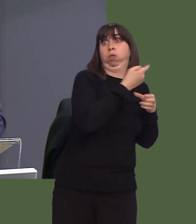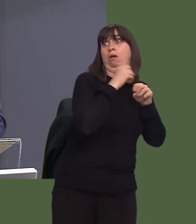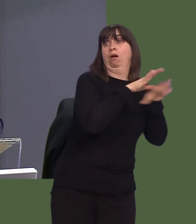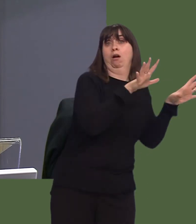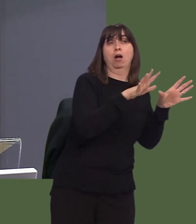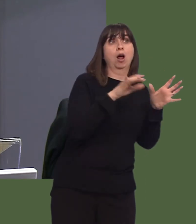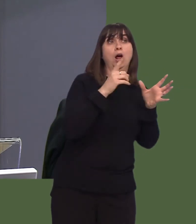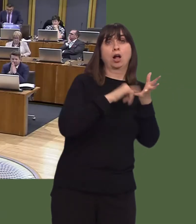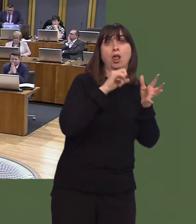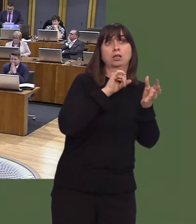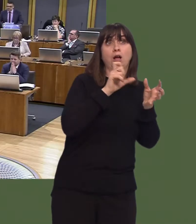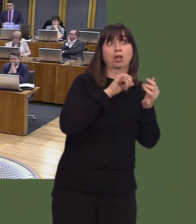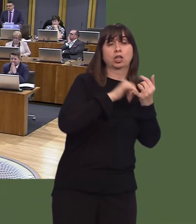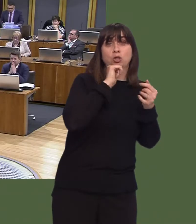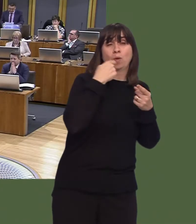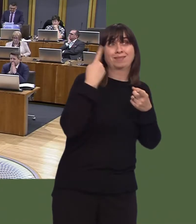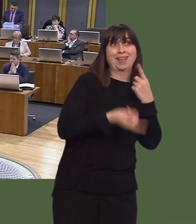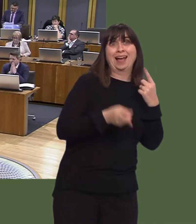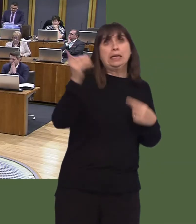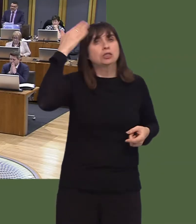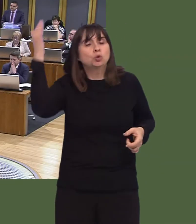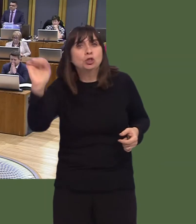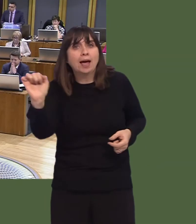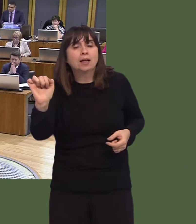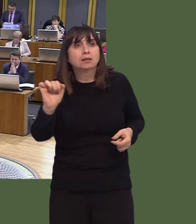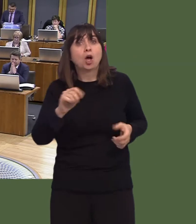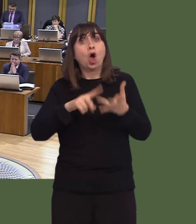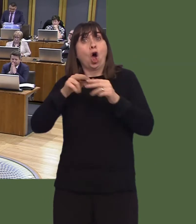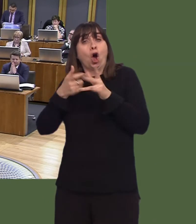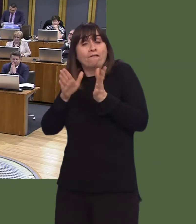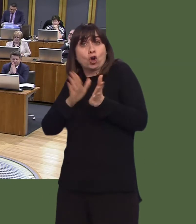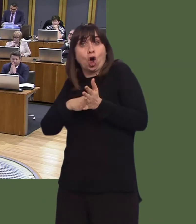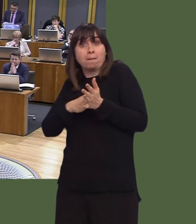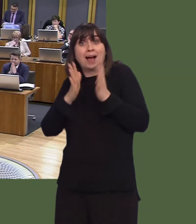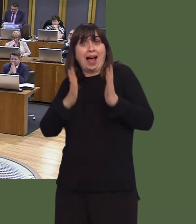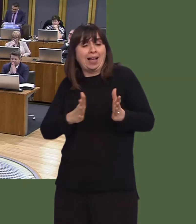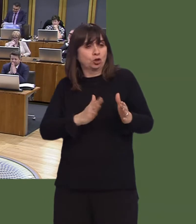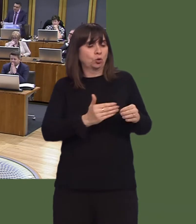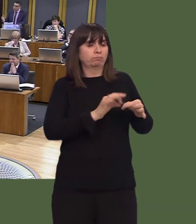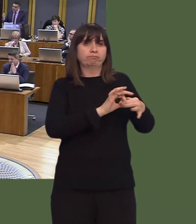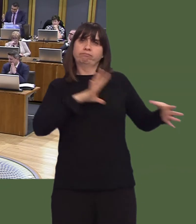Even Ofcomóa competition regulator had to terminate a contract with Deryn, a Welsh